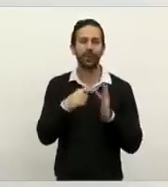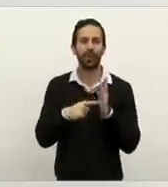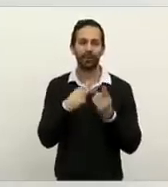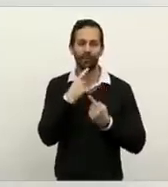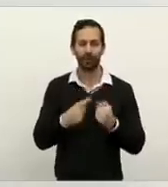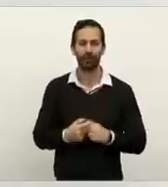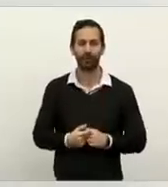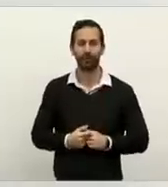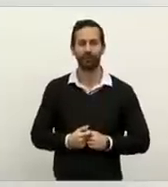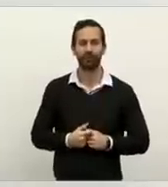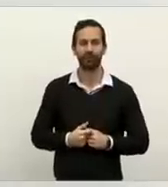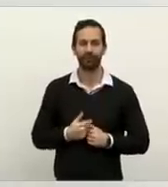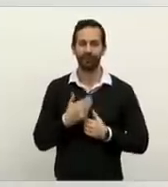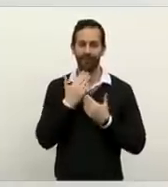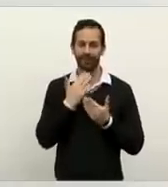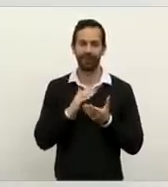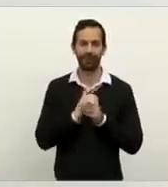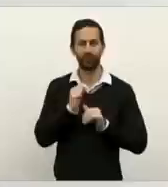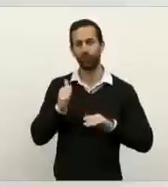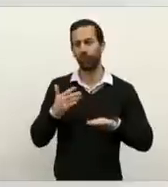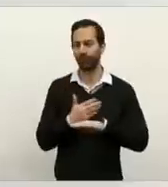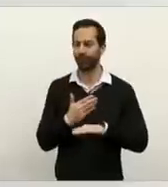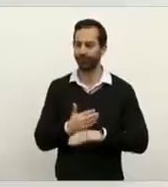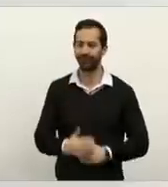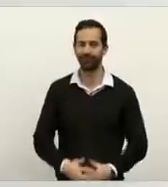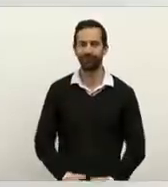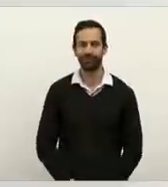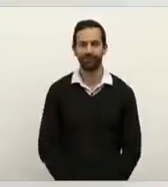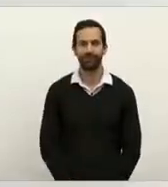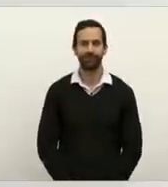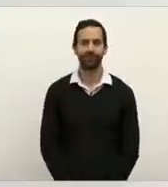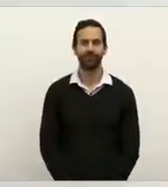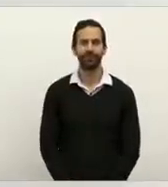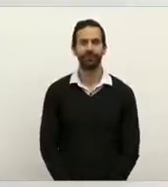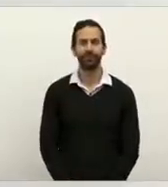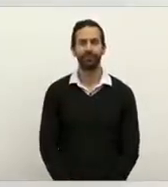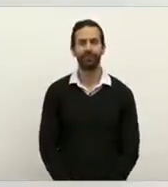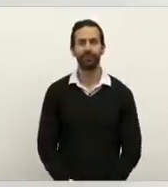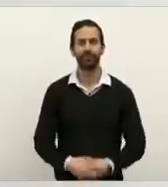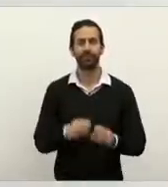Thank you, I appreciate your work. You can join the conversation